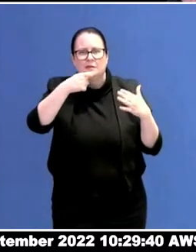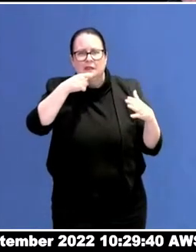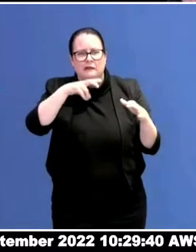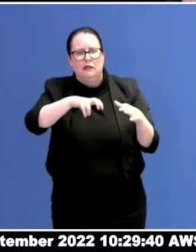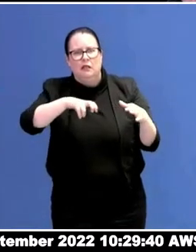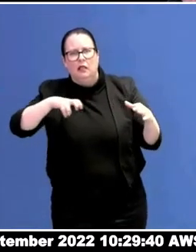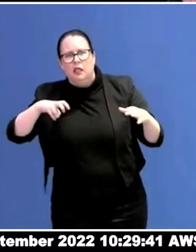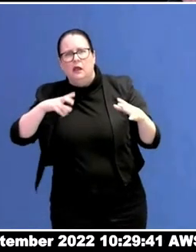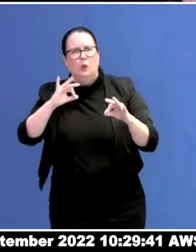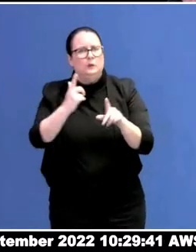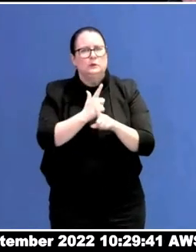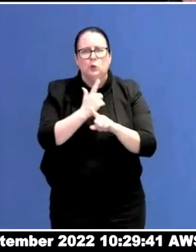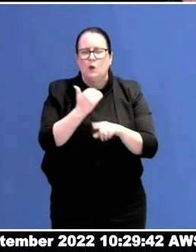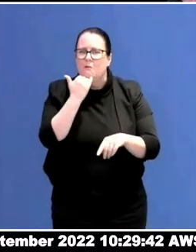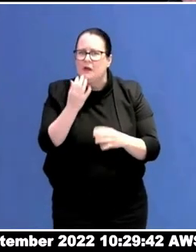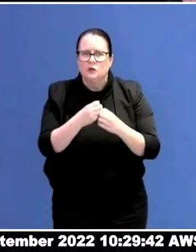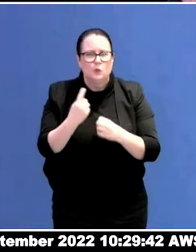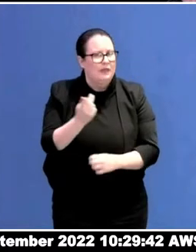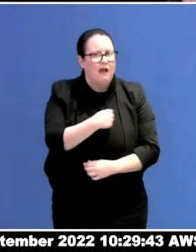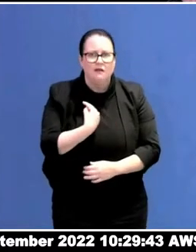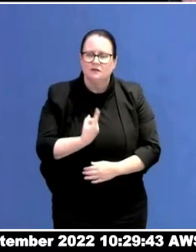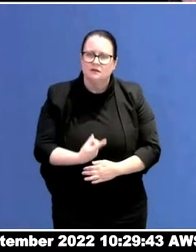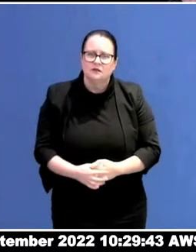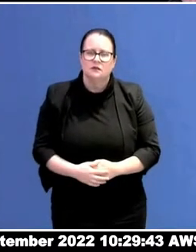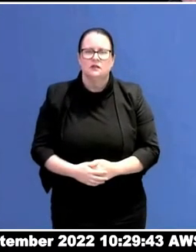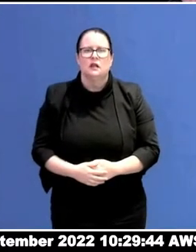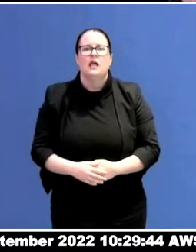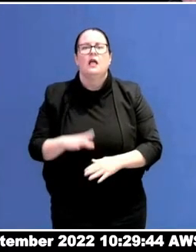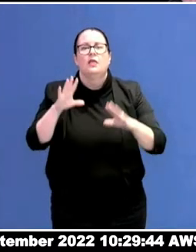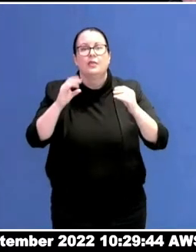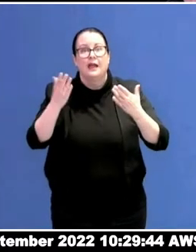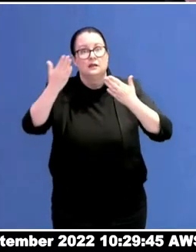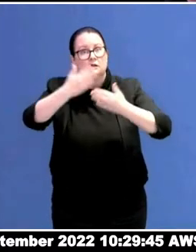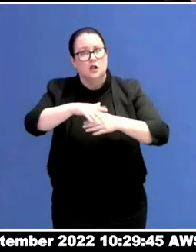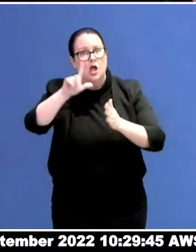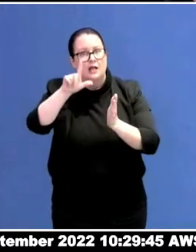communicative with us. But then at night, he would have night terrors.